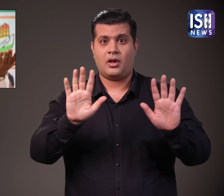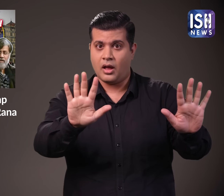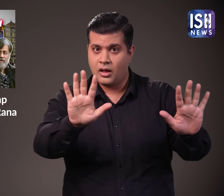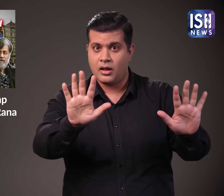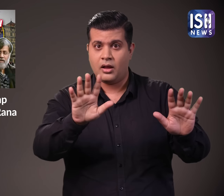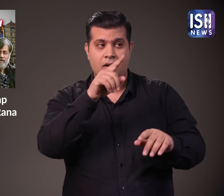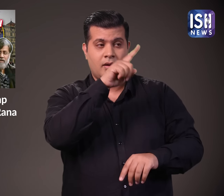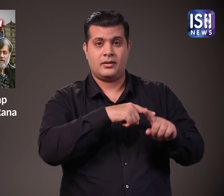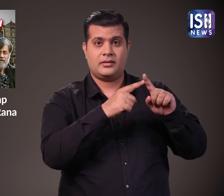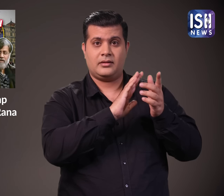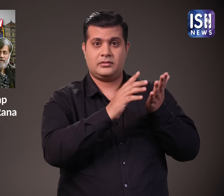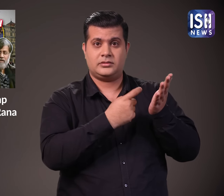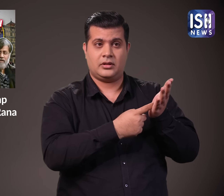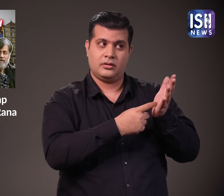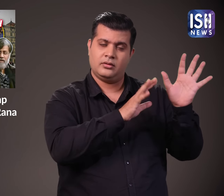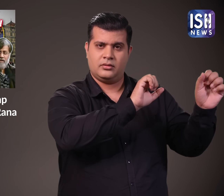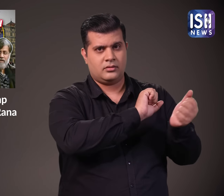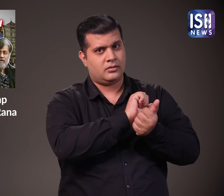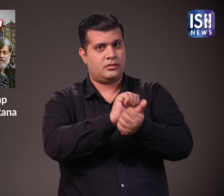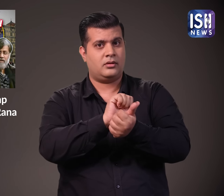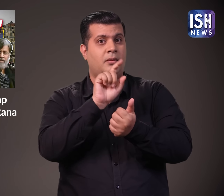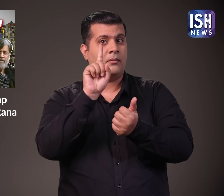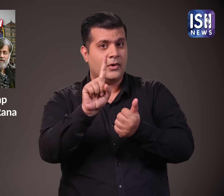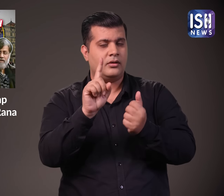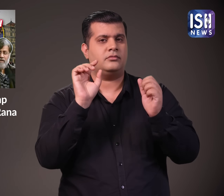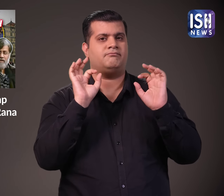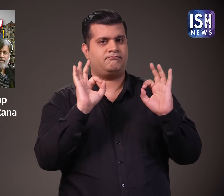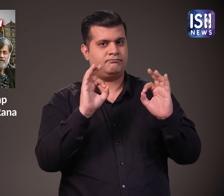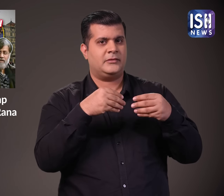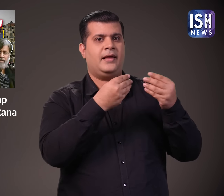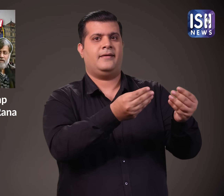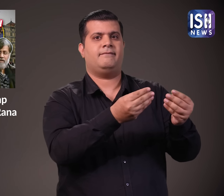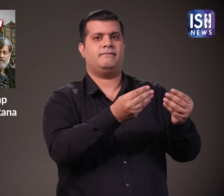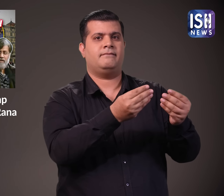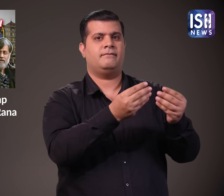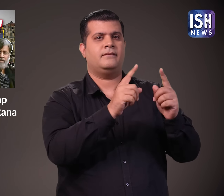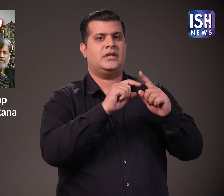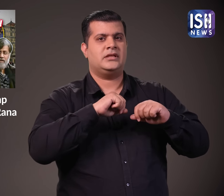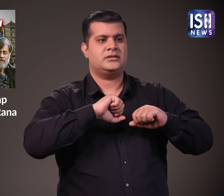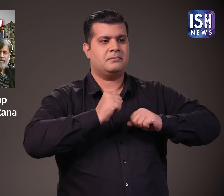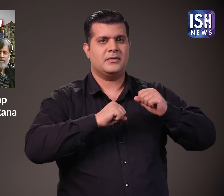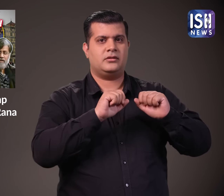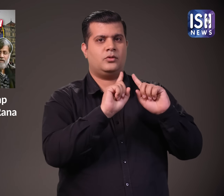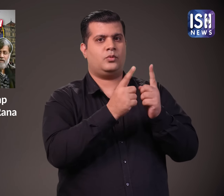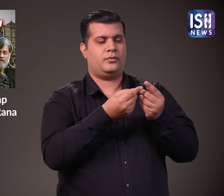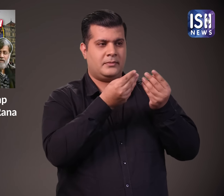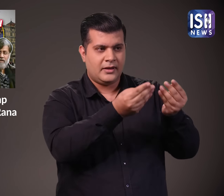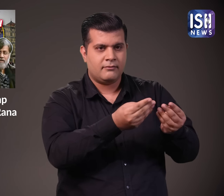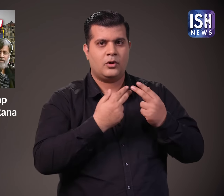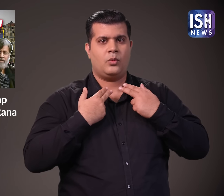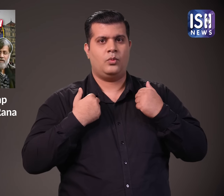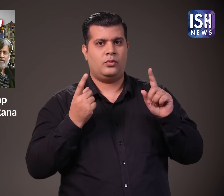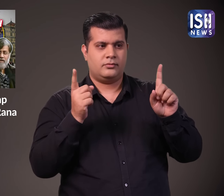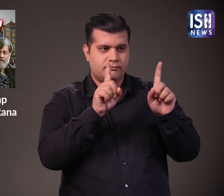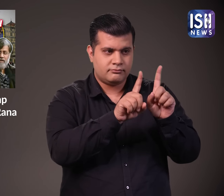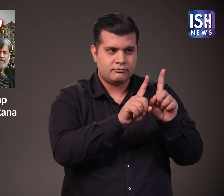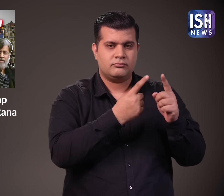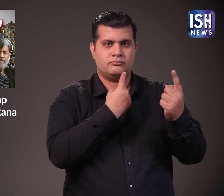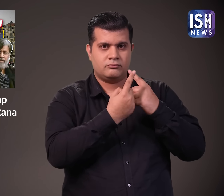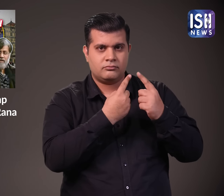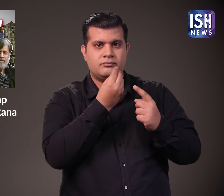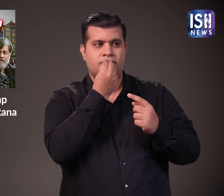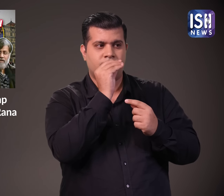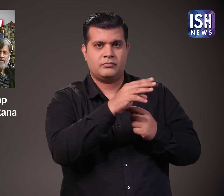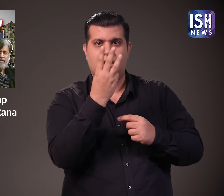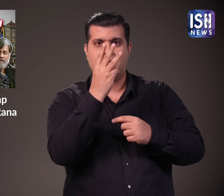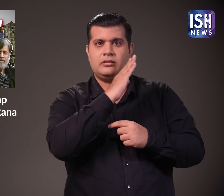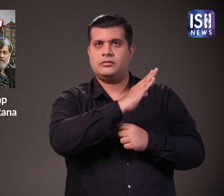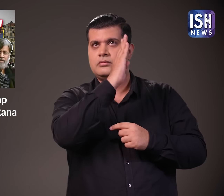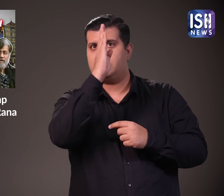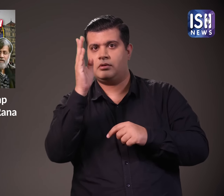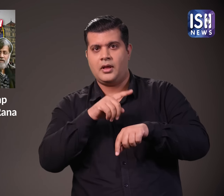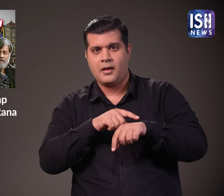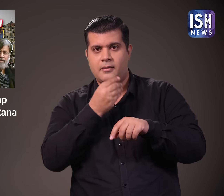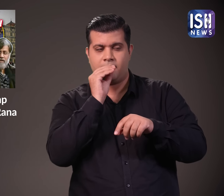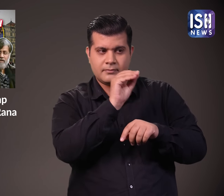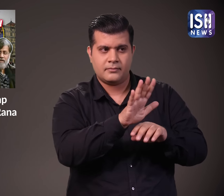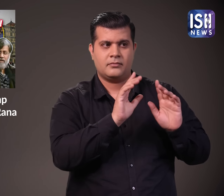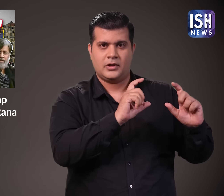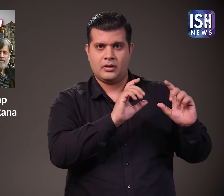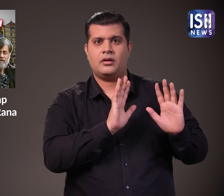After Rana's extradition, he called for a fair trial, a special cell, a lawyer to represent him and three meals a day.